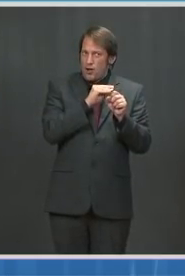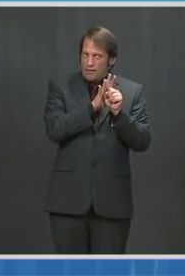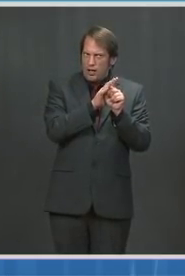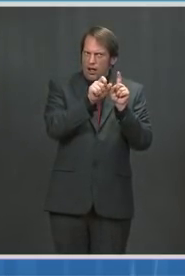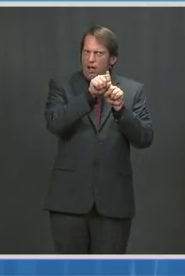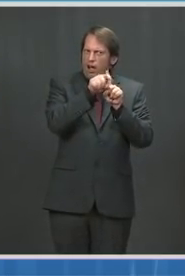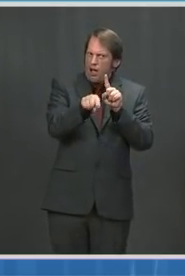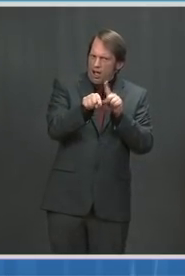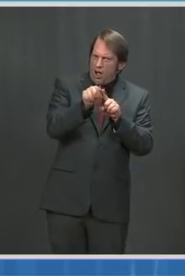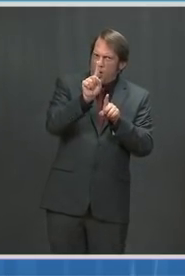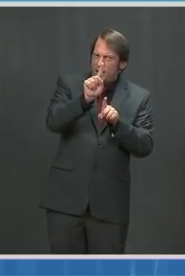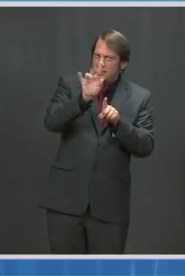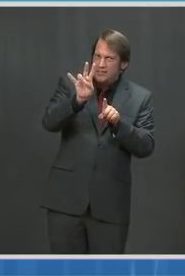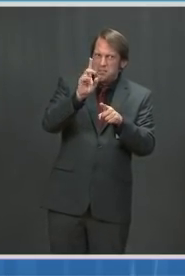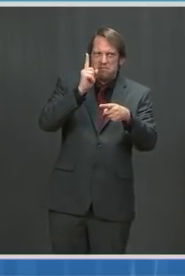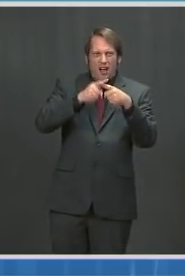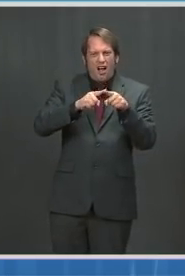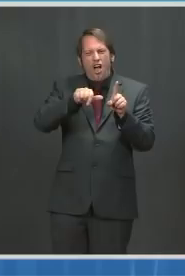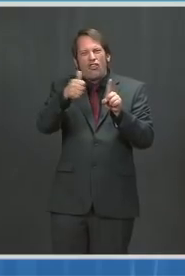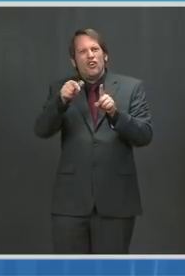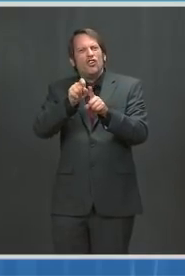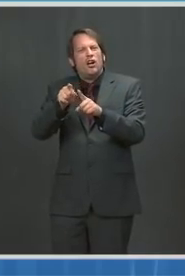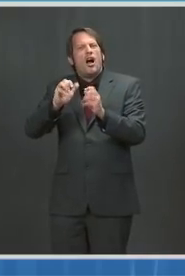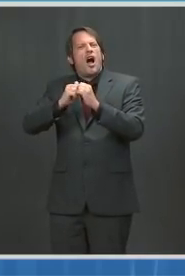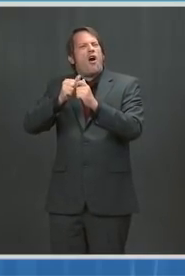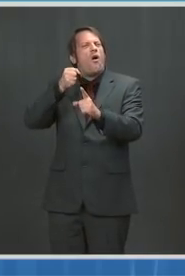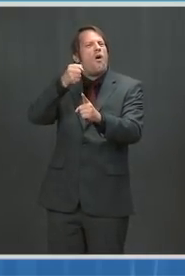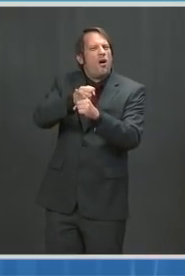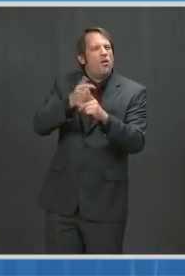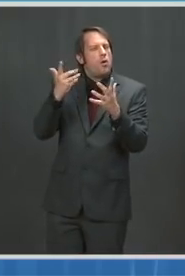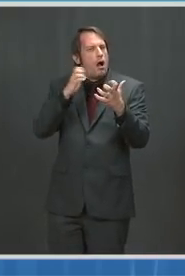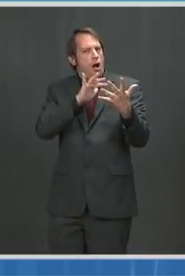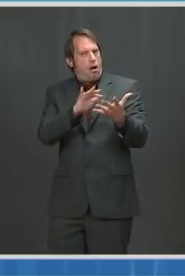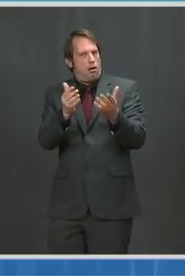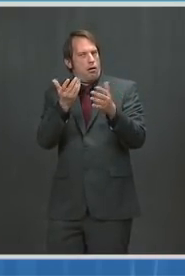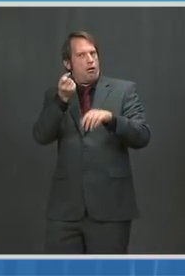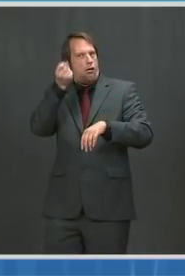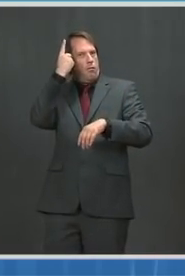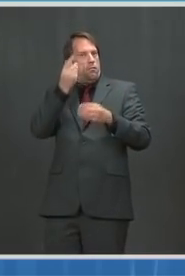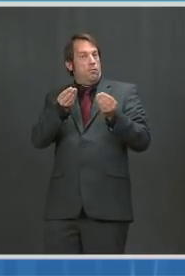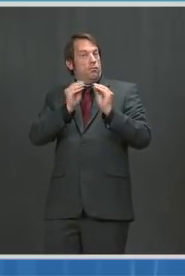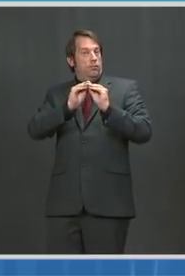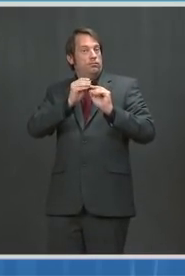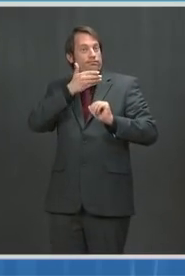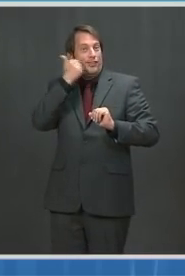that areas that have increased amount of outbreaks that we can really see are --